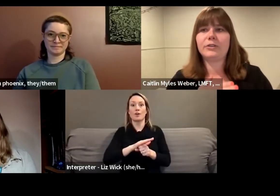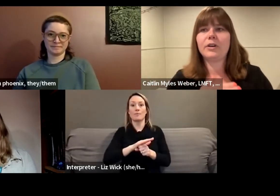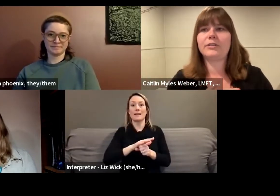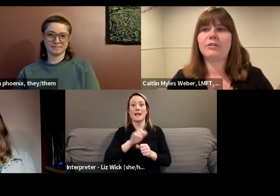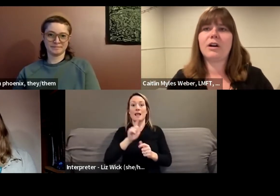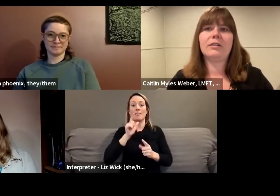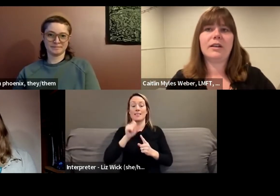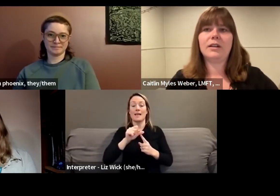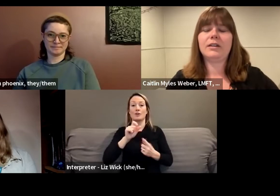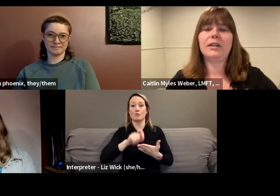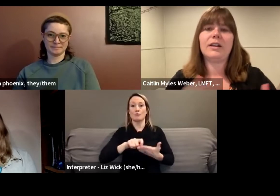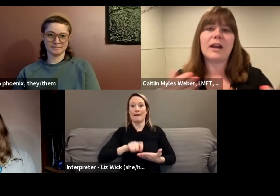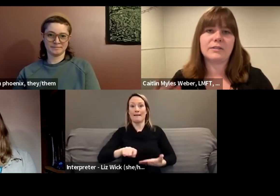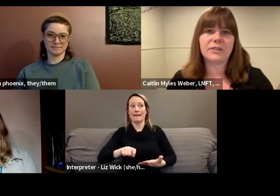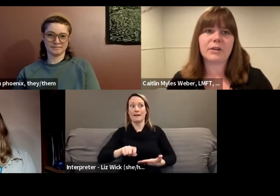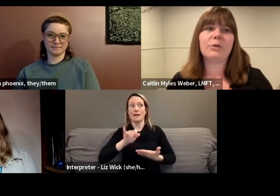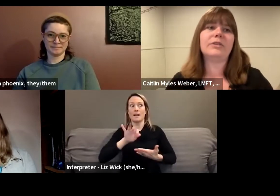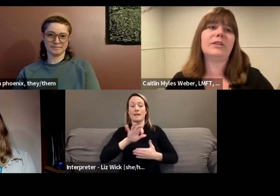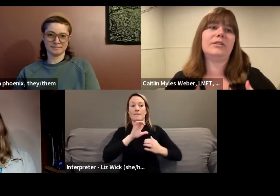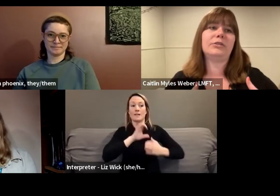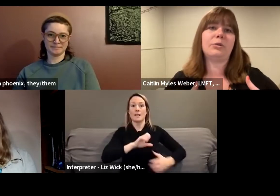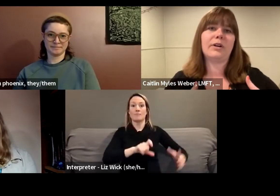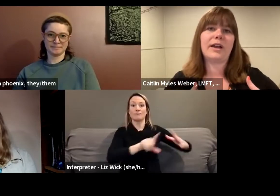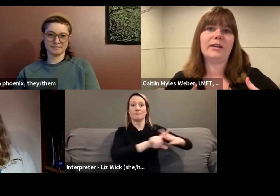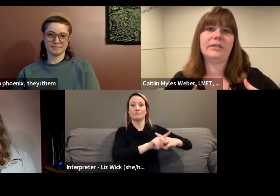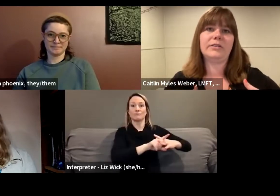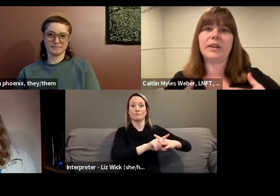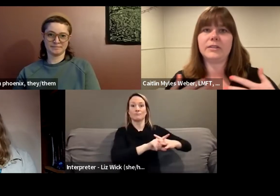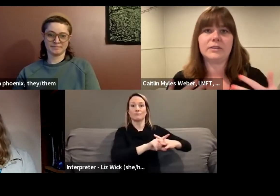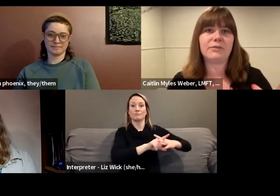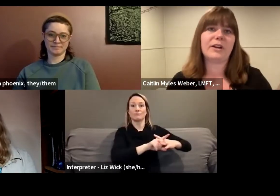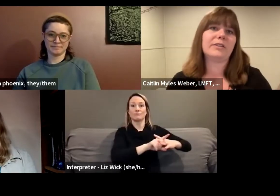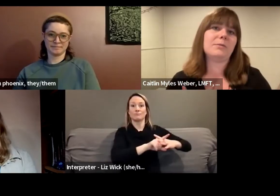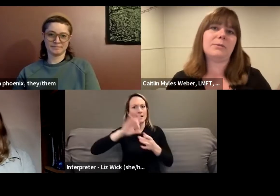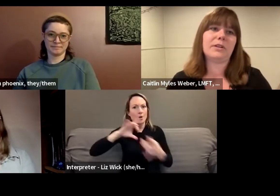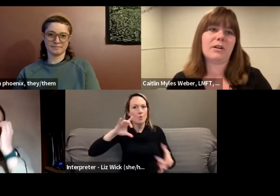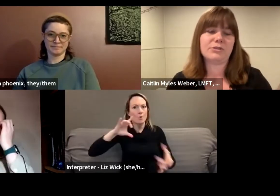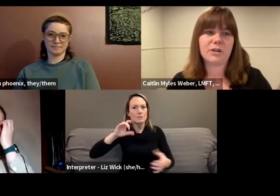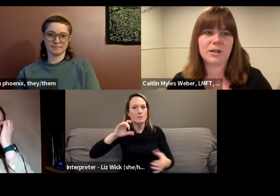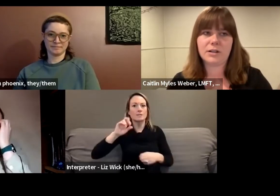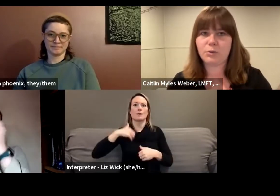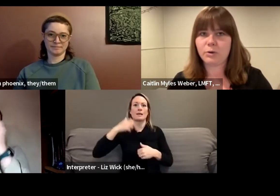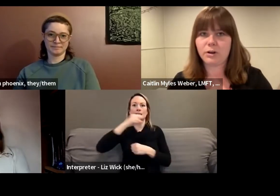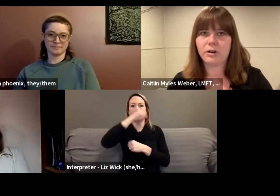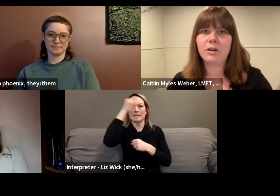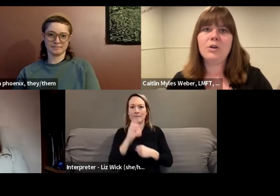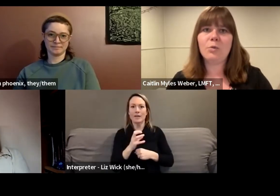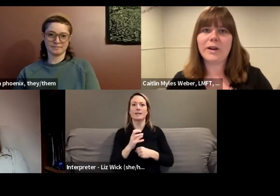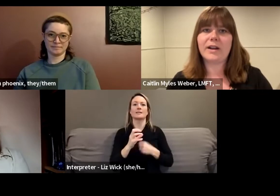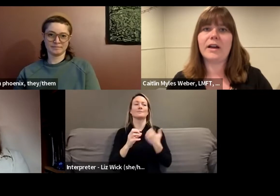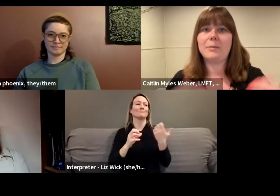and as long as they're not like in active psychosis or has like schizophrenic symptoms that are untreated or what not,